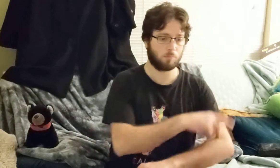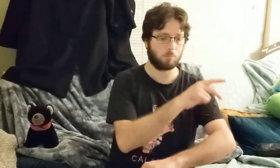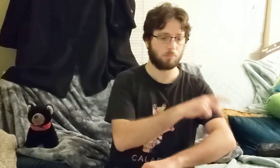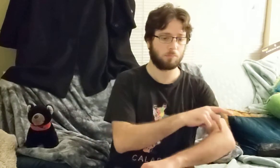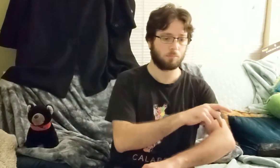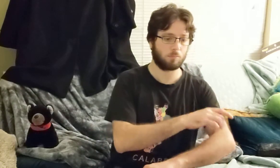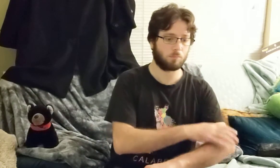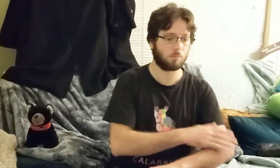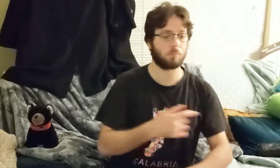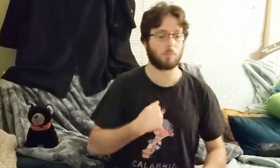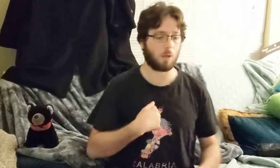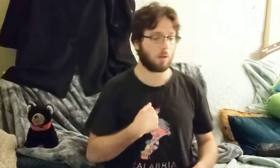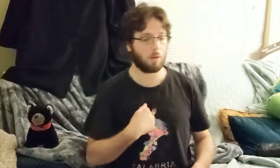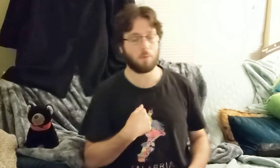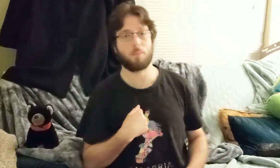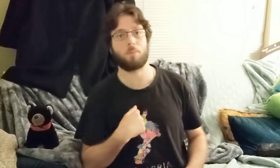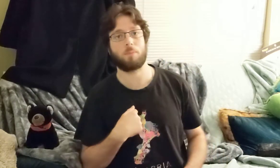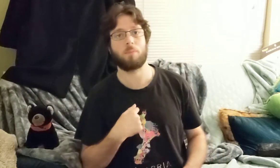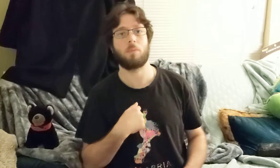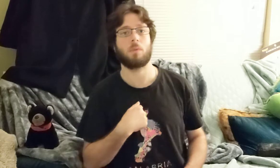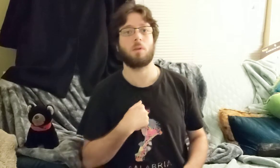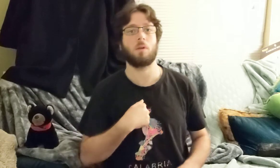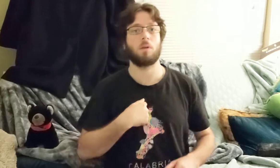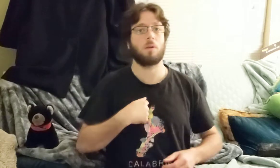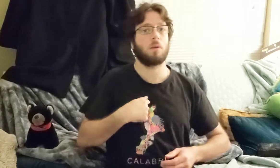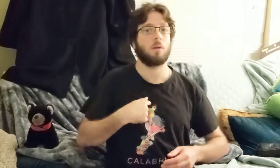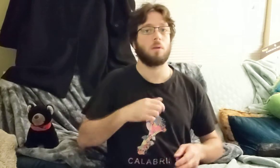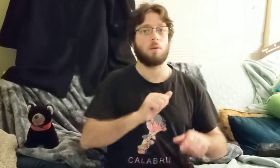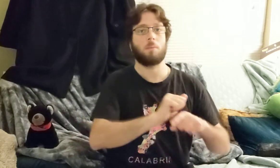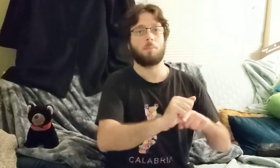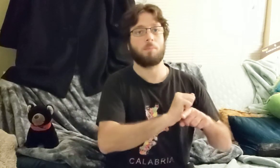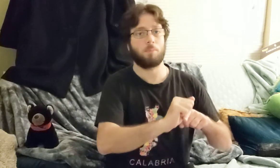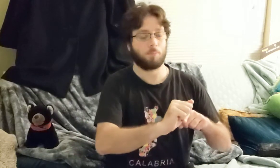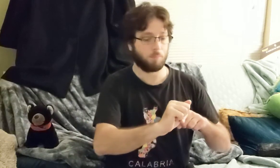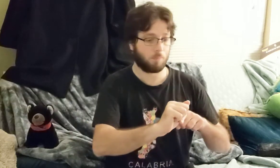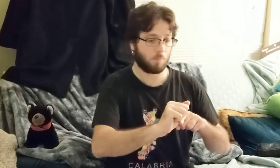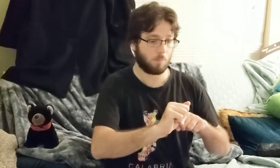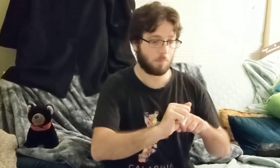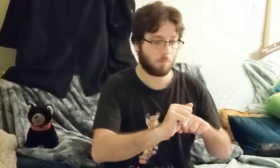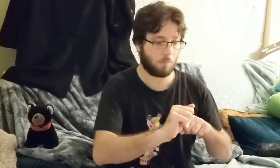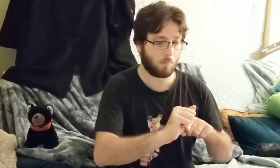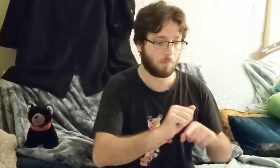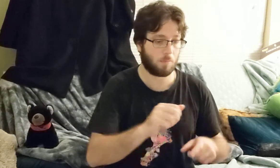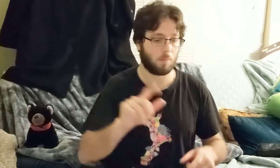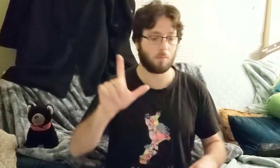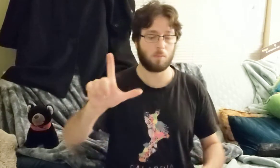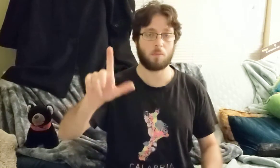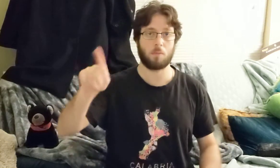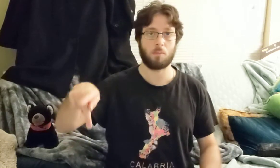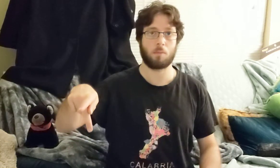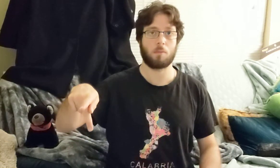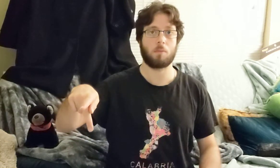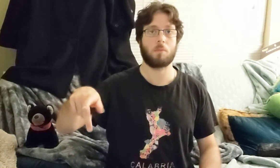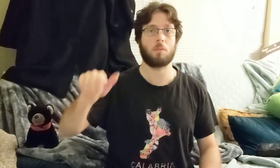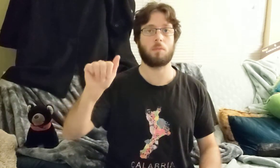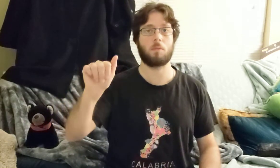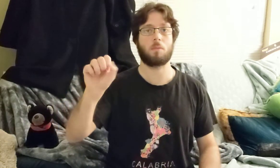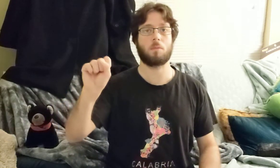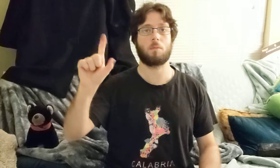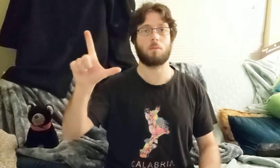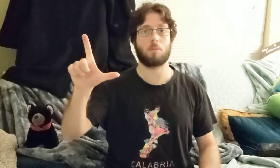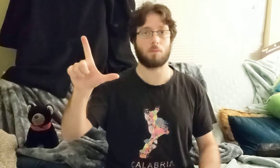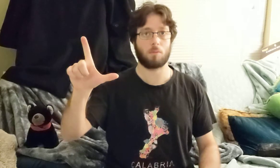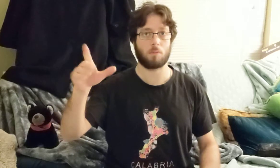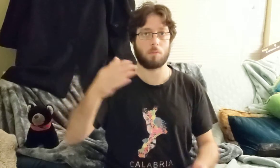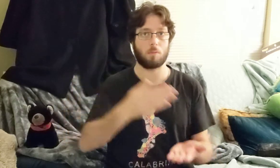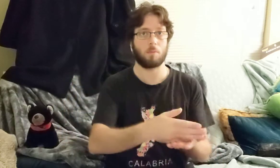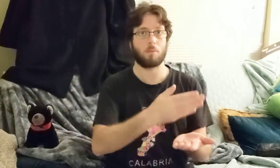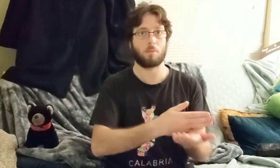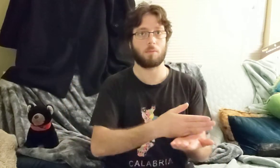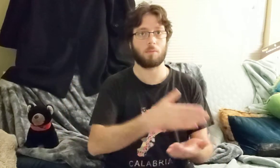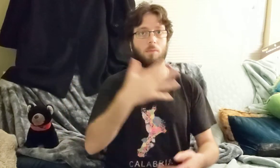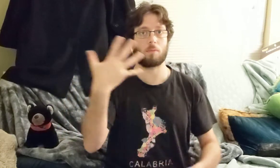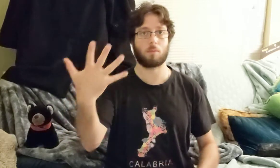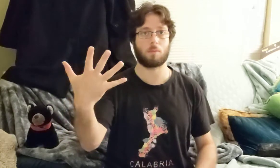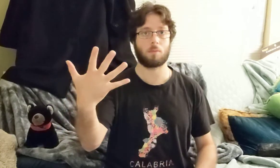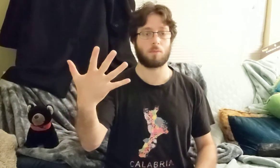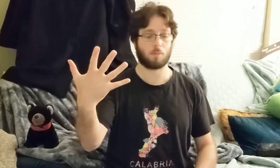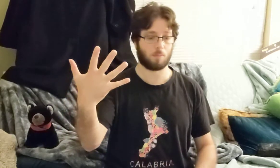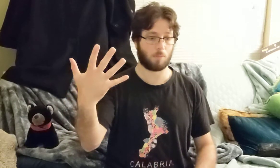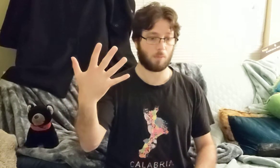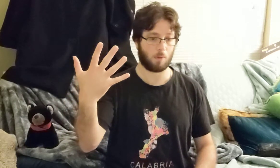BEARALDO OOPS I PRACTICE LIFEPRINT ASL LESSON 5